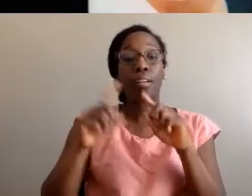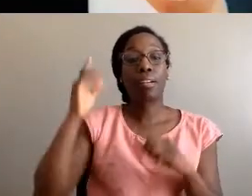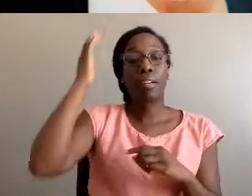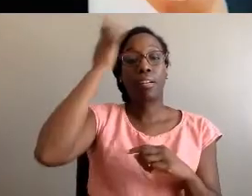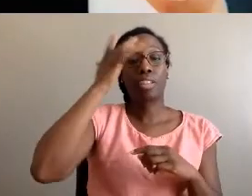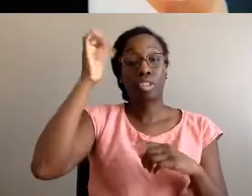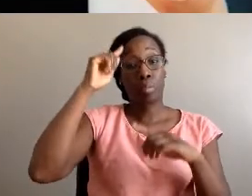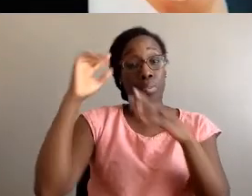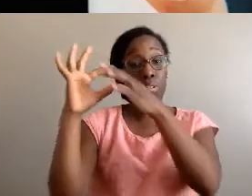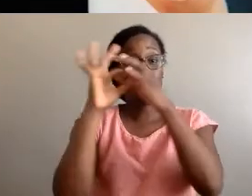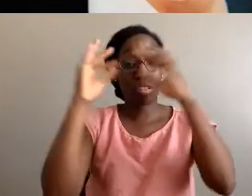Let's turn to the how of multiliteracies. How students learn. How do we teach them.